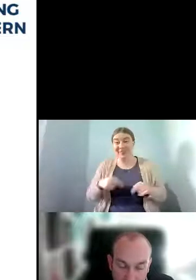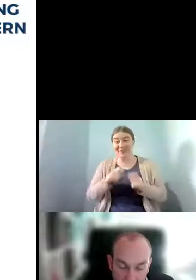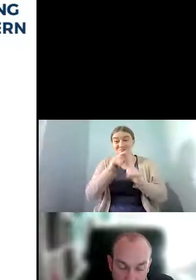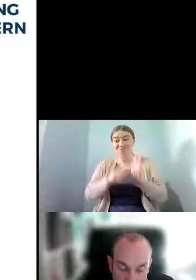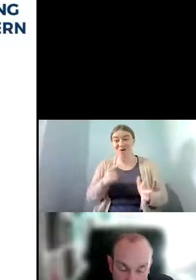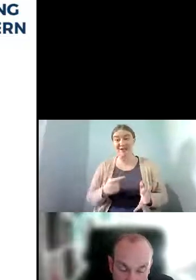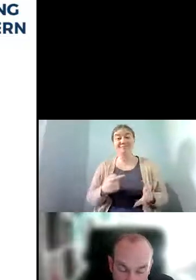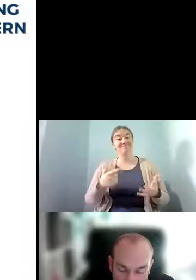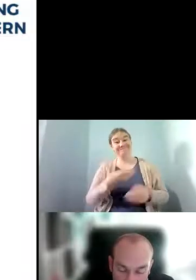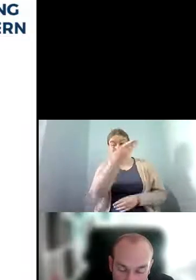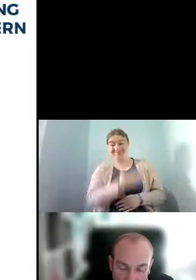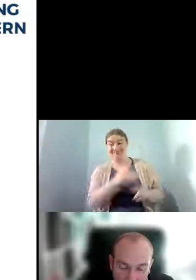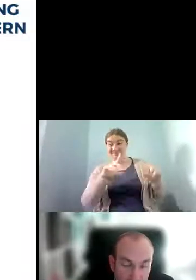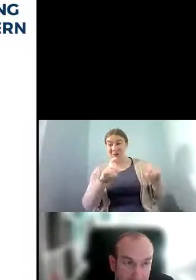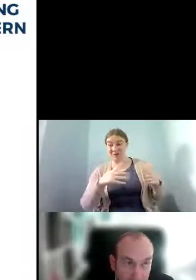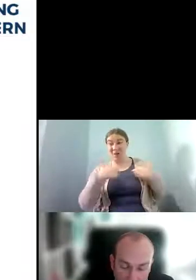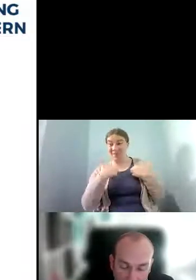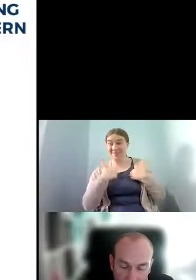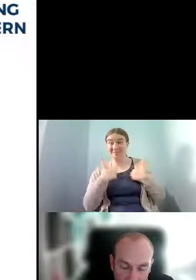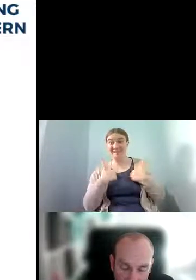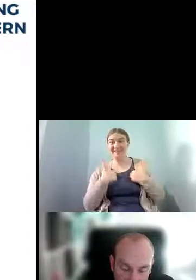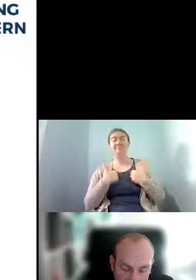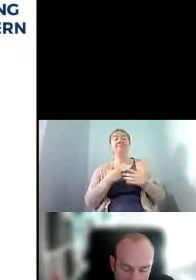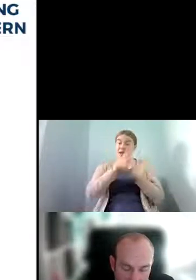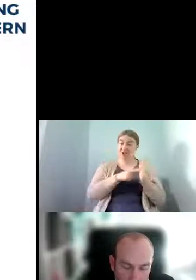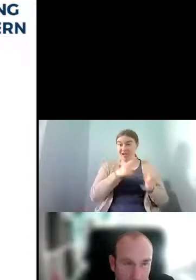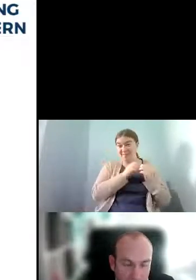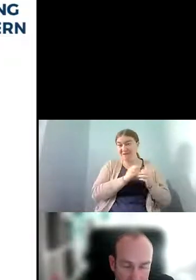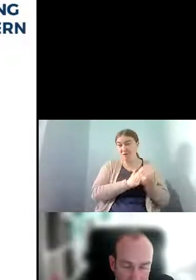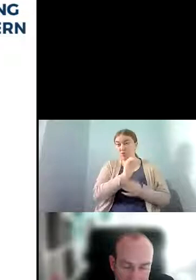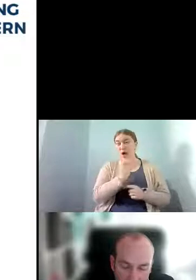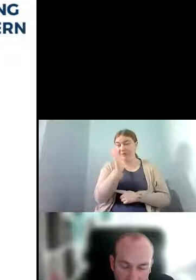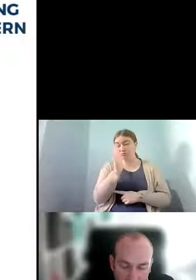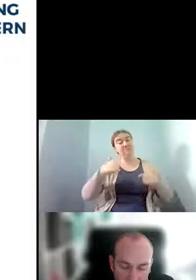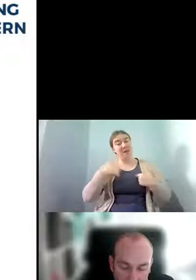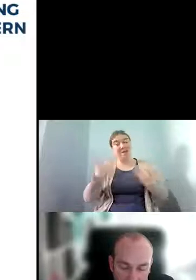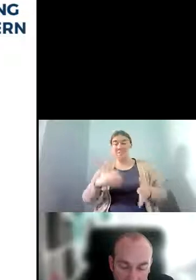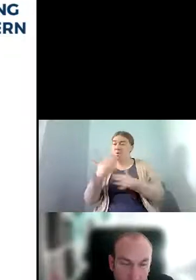me as jennie mentioned in her introduction i've worked as an engineer for over 20 years with the